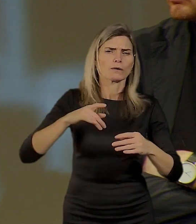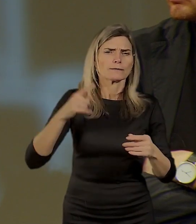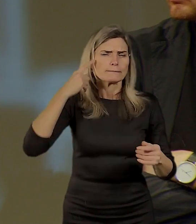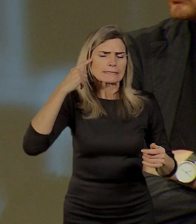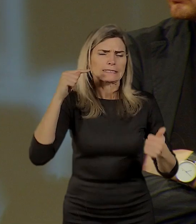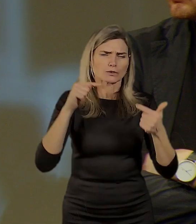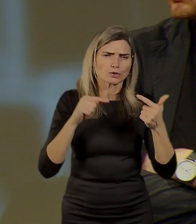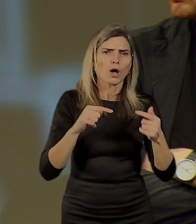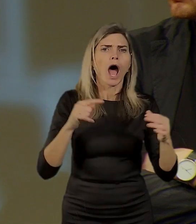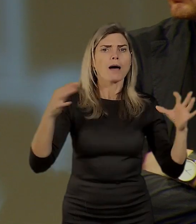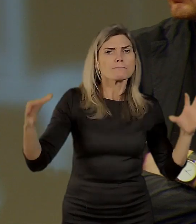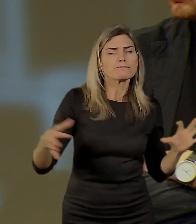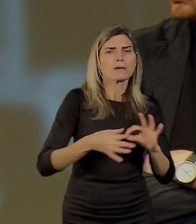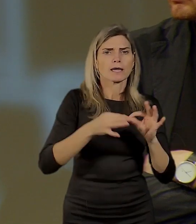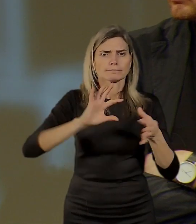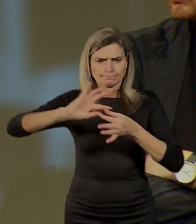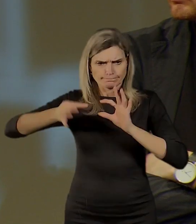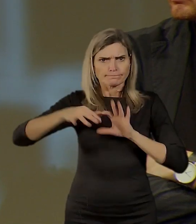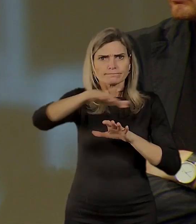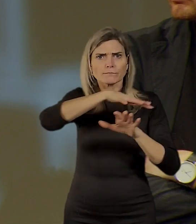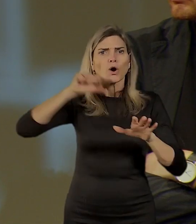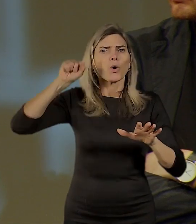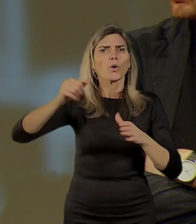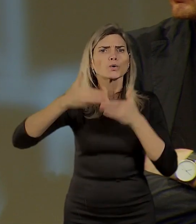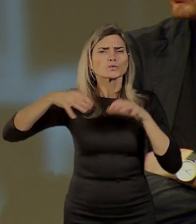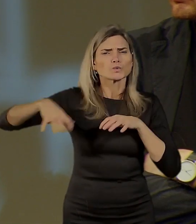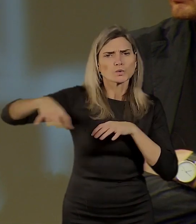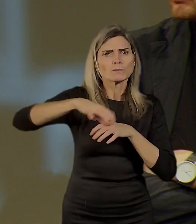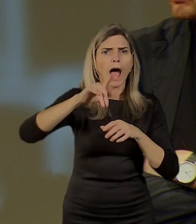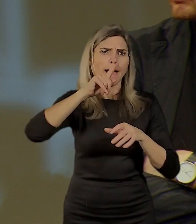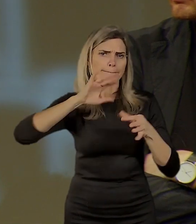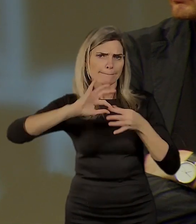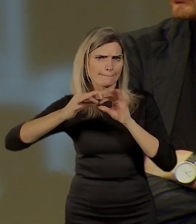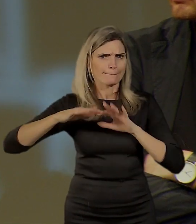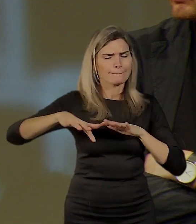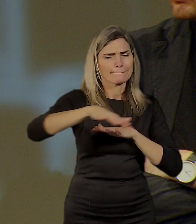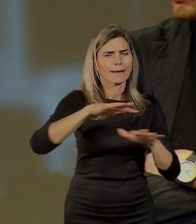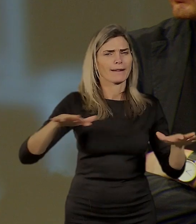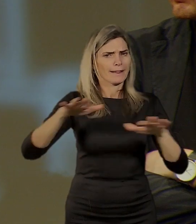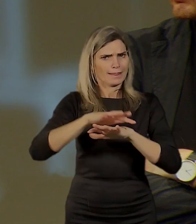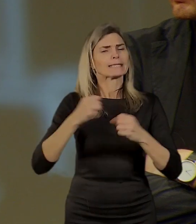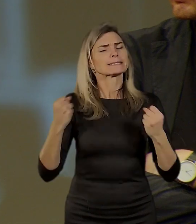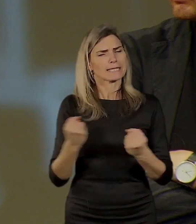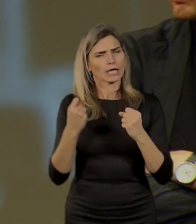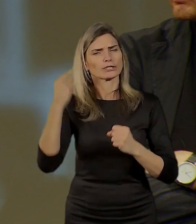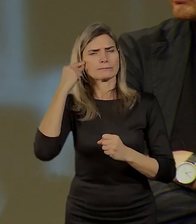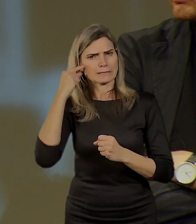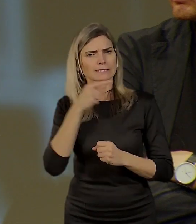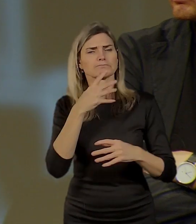And the goal was to create separate blocks, functioning independently.